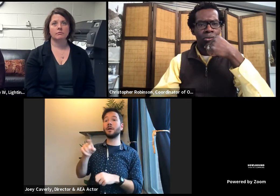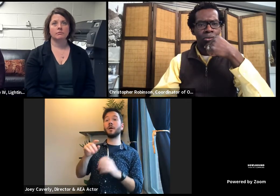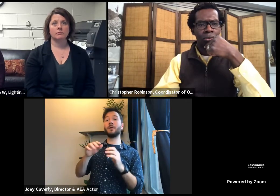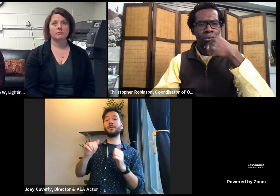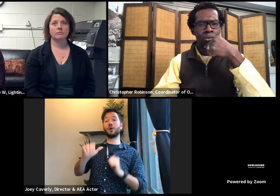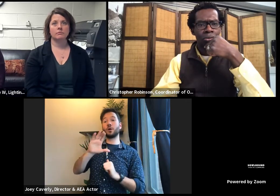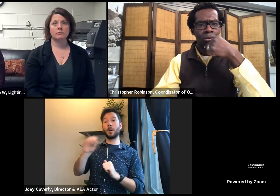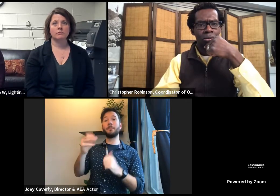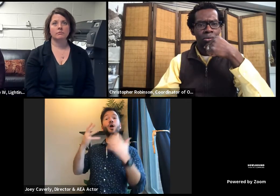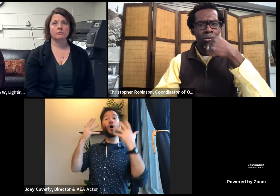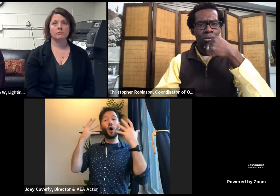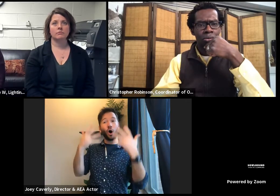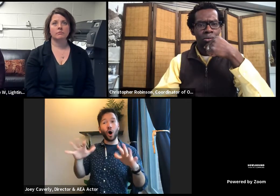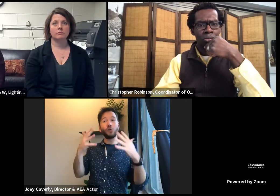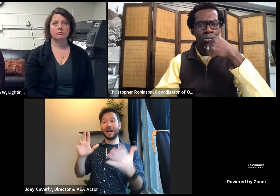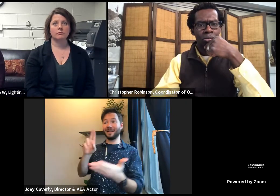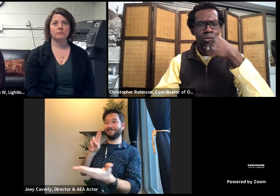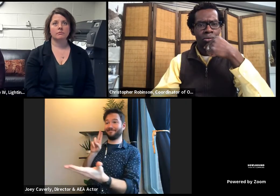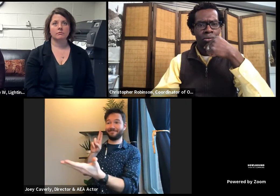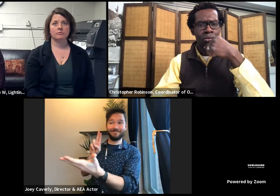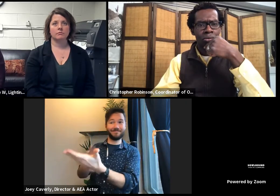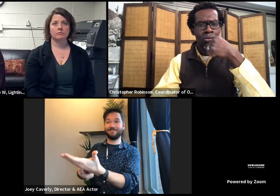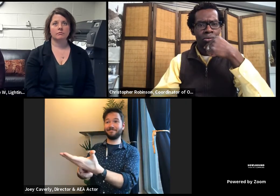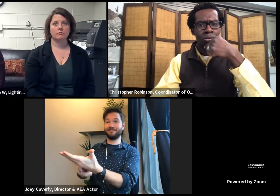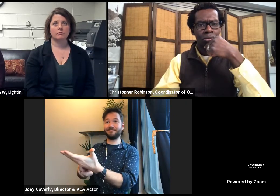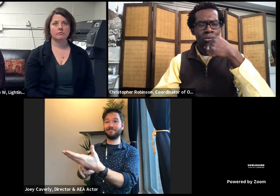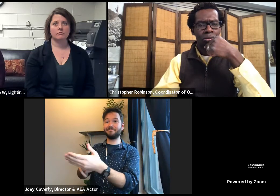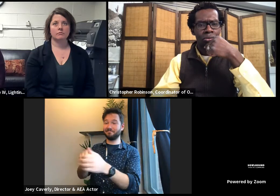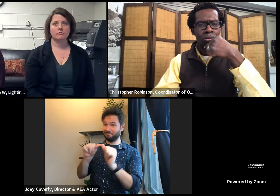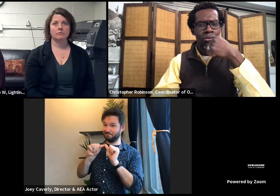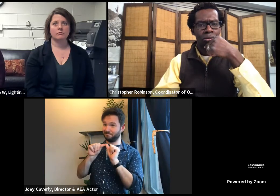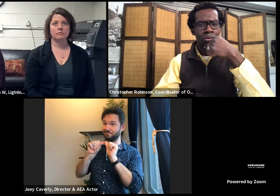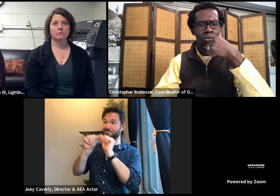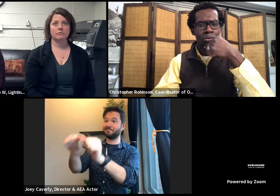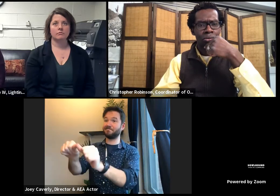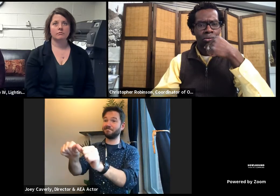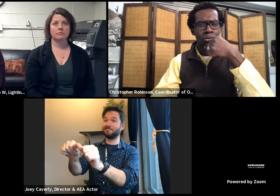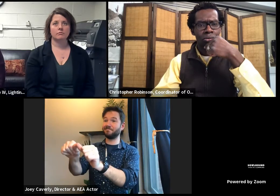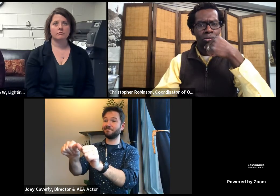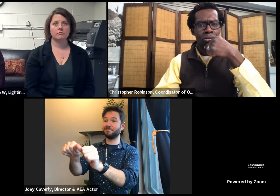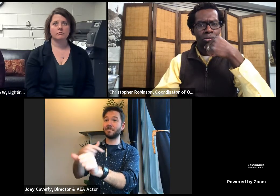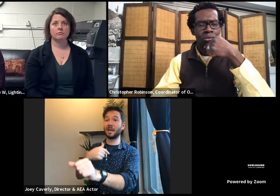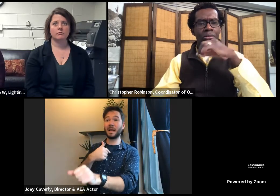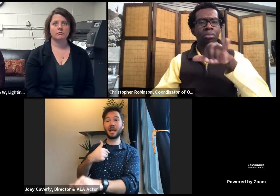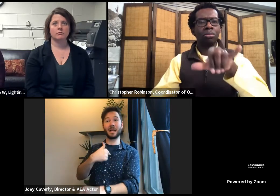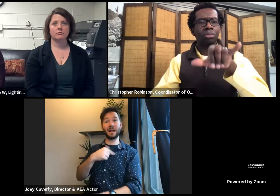But the biggest issue with this situation specifically is that the theater company had already signed